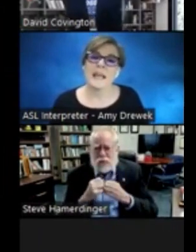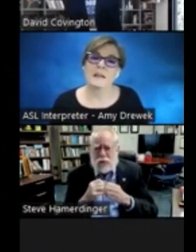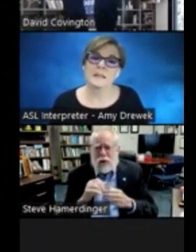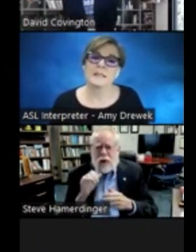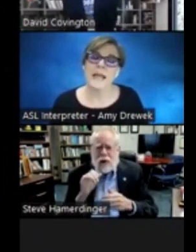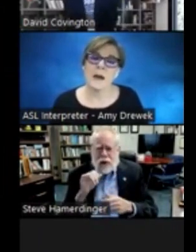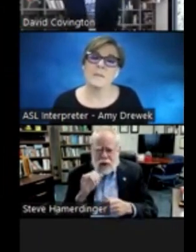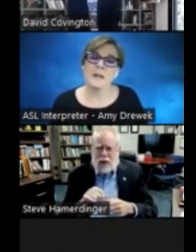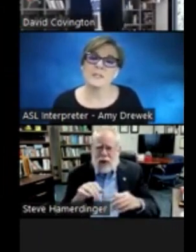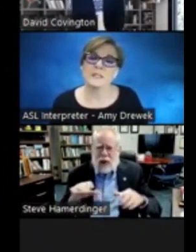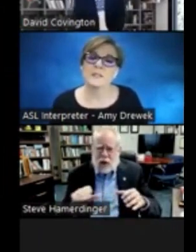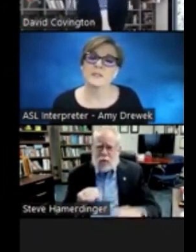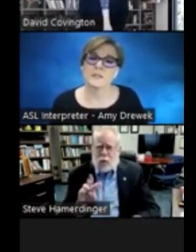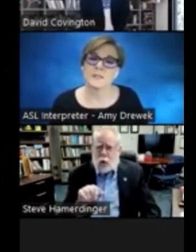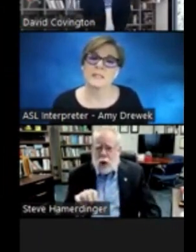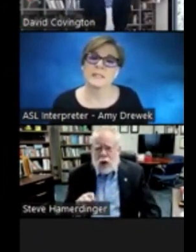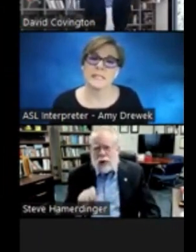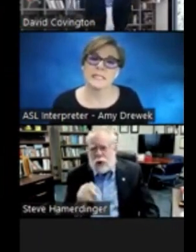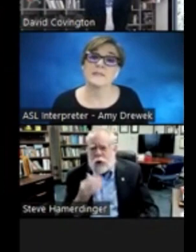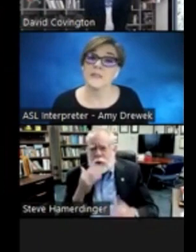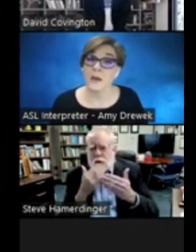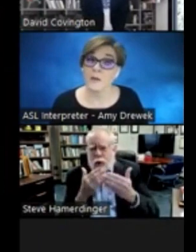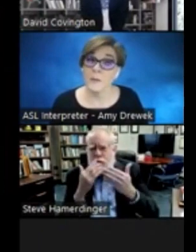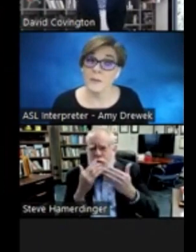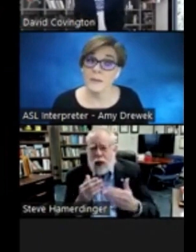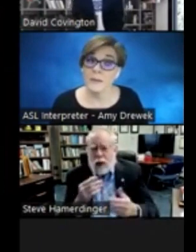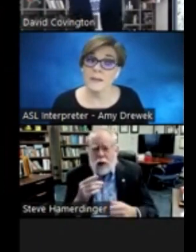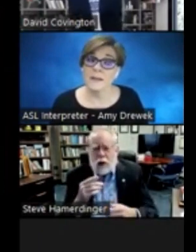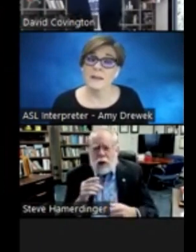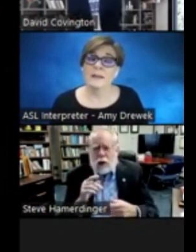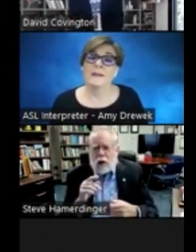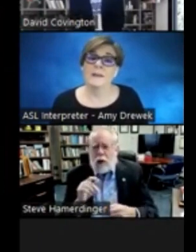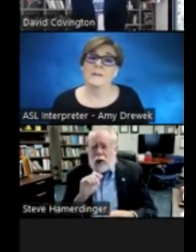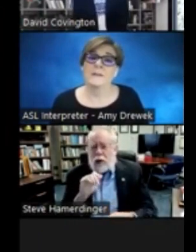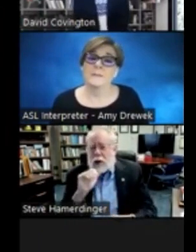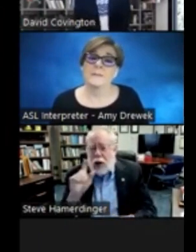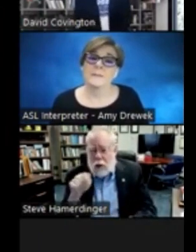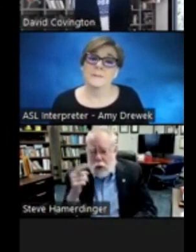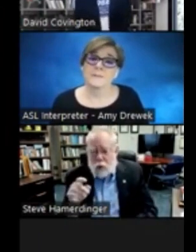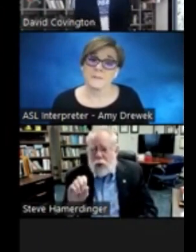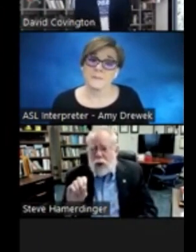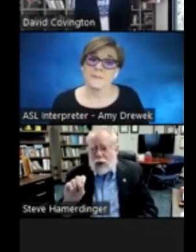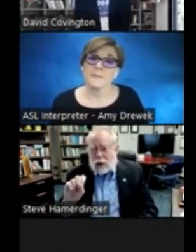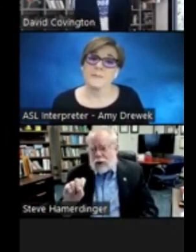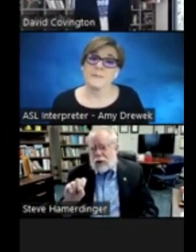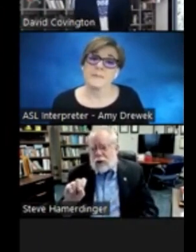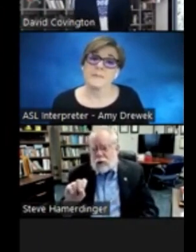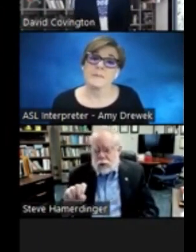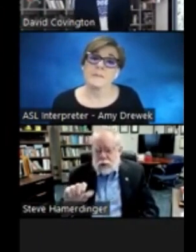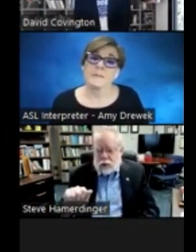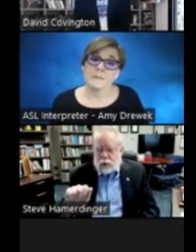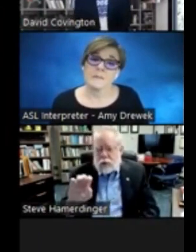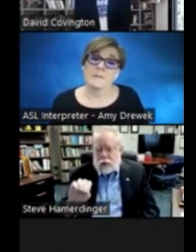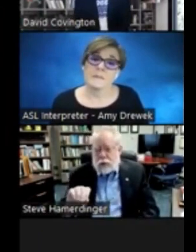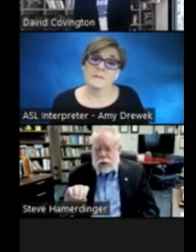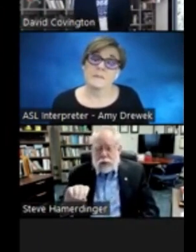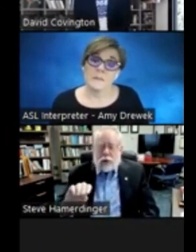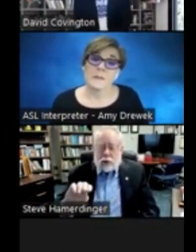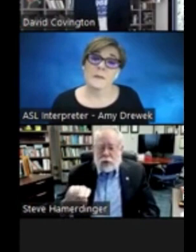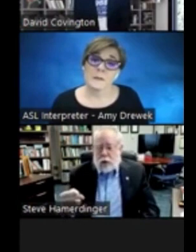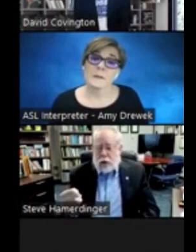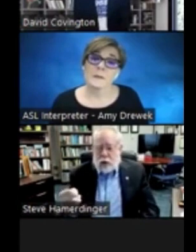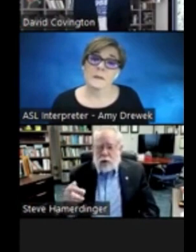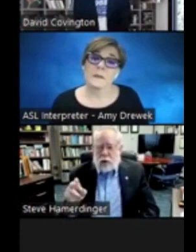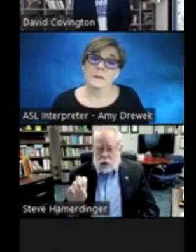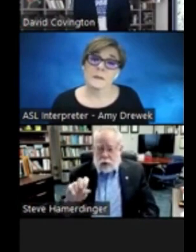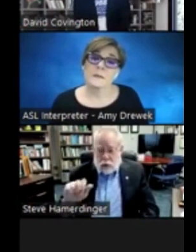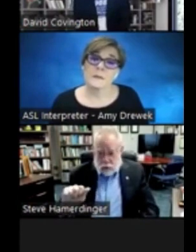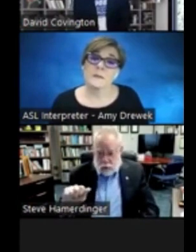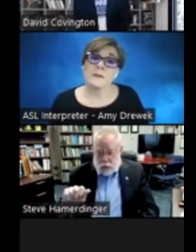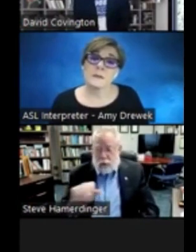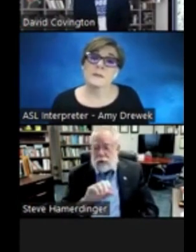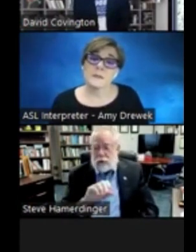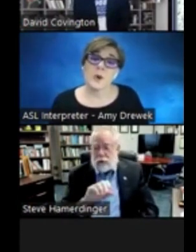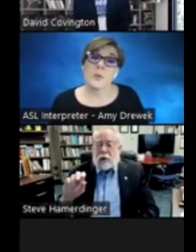THAT TELLS US HOW MUCH THIS SERVICE IS VALUED.